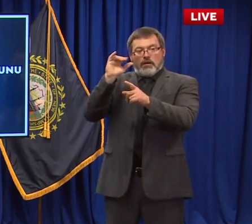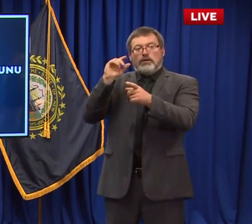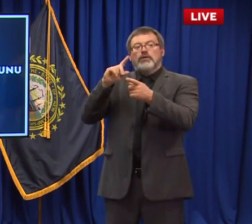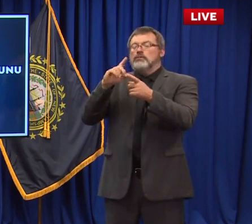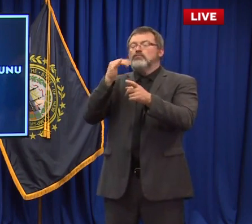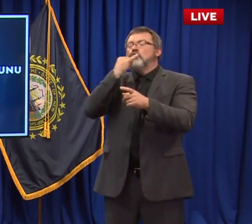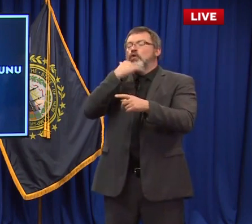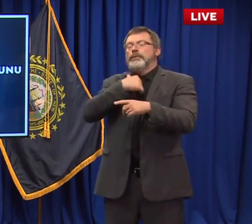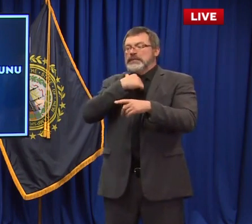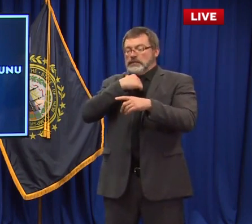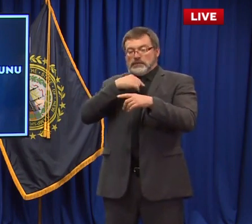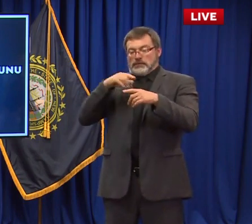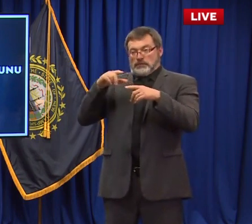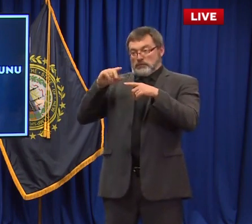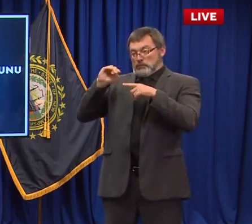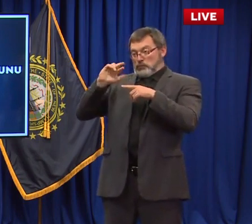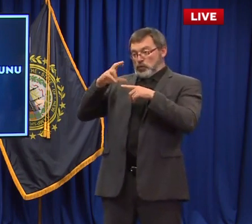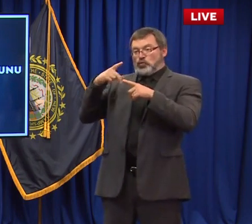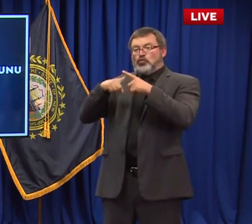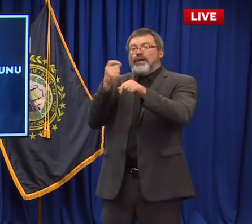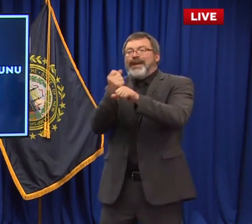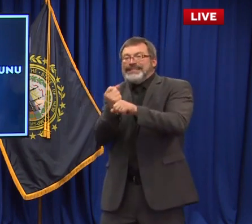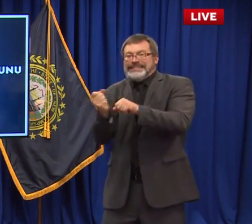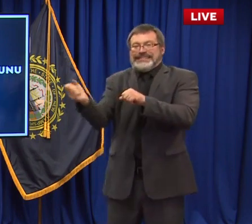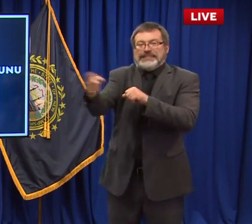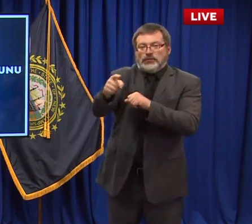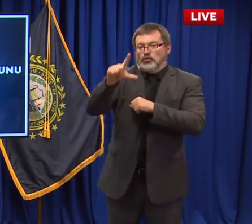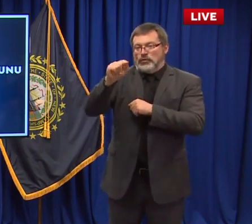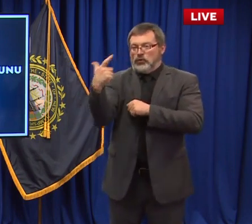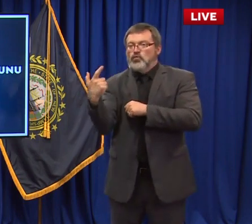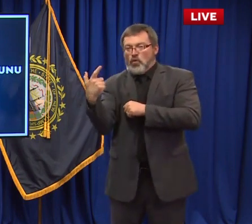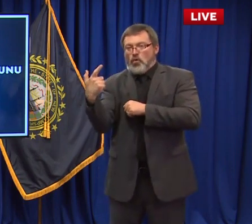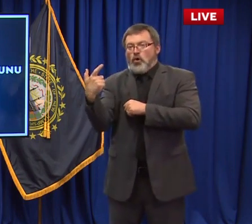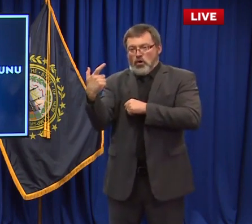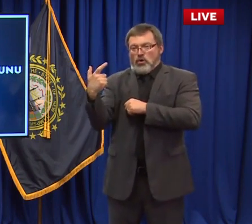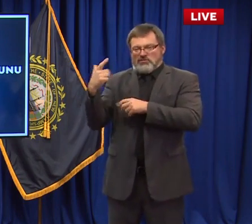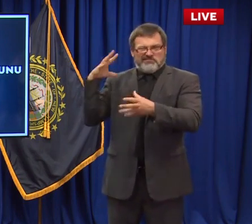WE HAVE A LOT OF TOUGH DECISIONS TO MAKE. WE HAVE TALKED ABOUT THE FEDERAL GOVERNMENT.